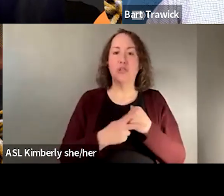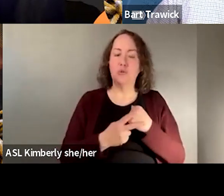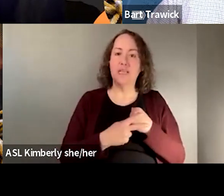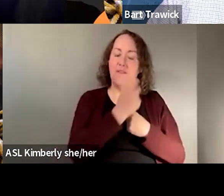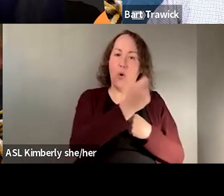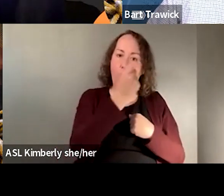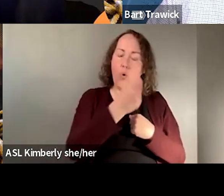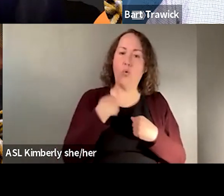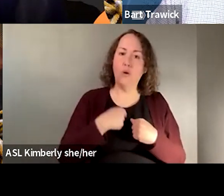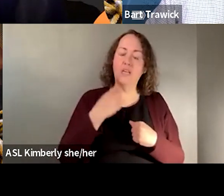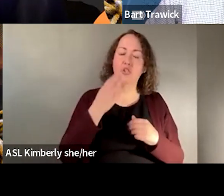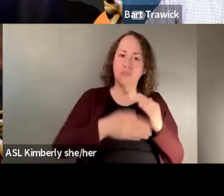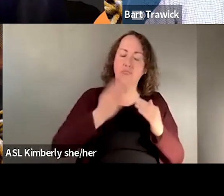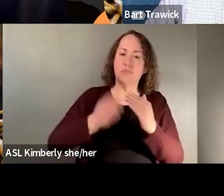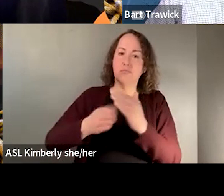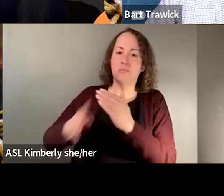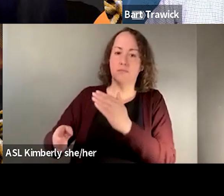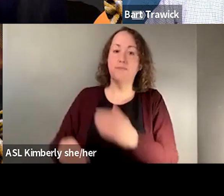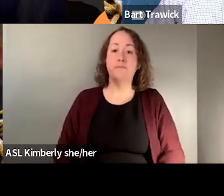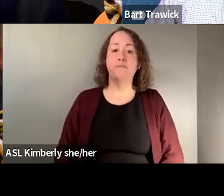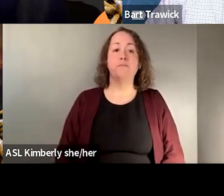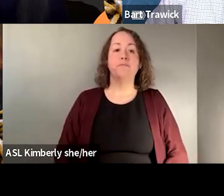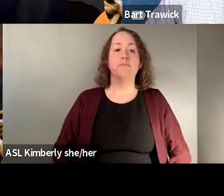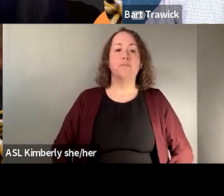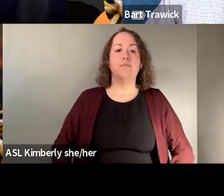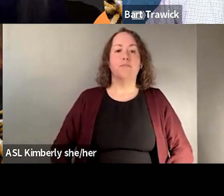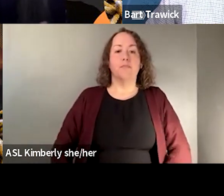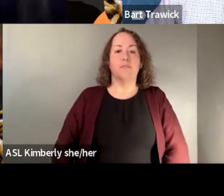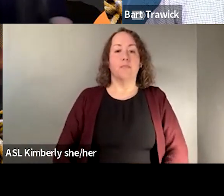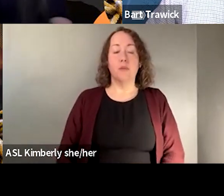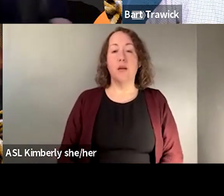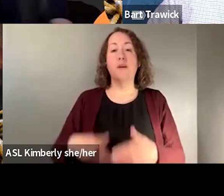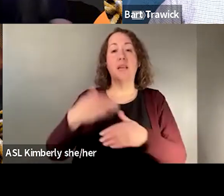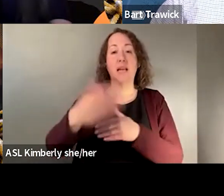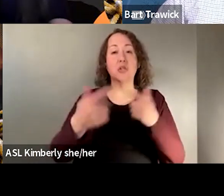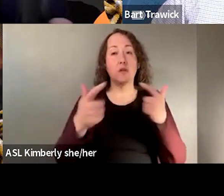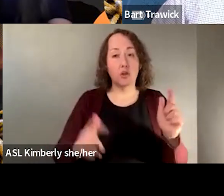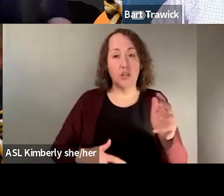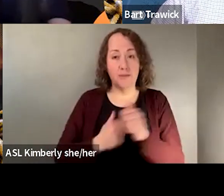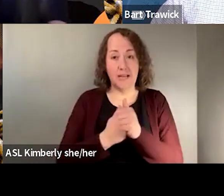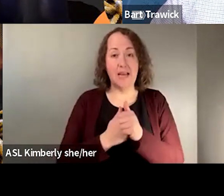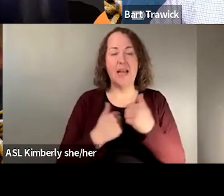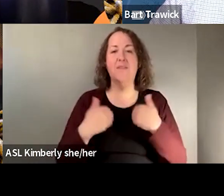The next large-ish kind of update that's coming is that new interface that I was showing